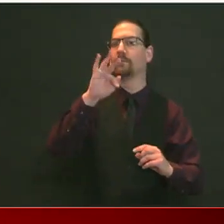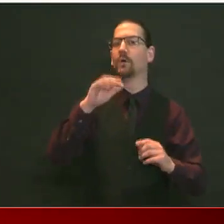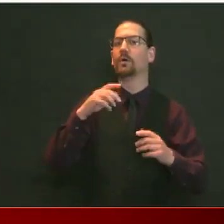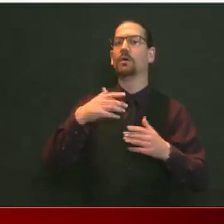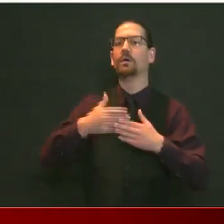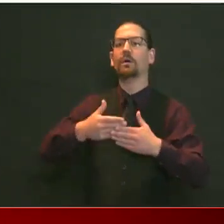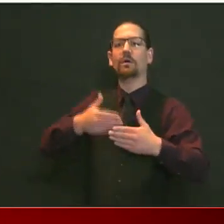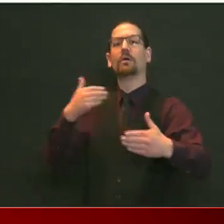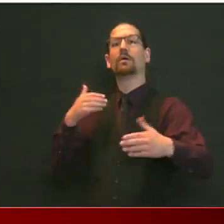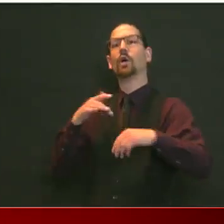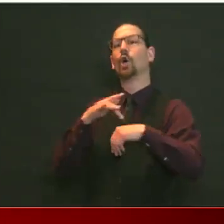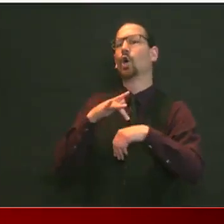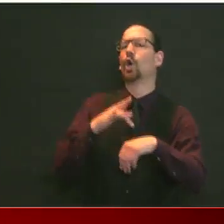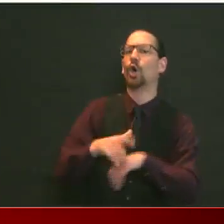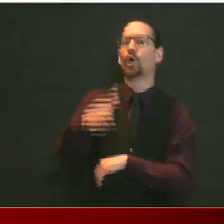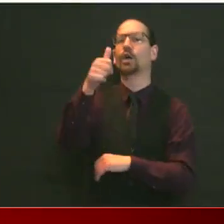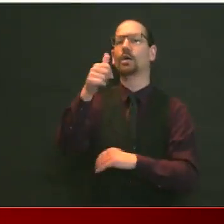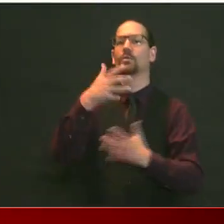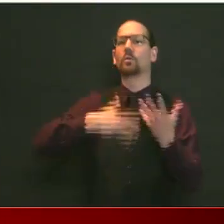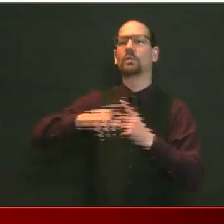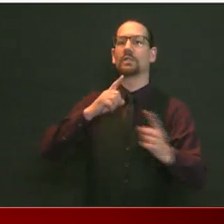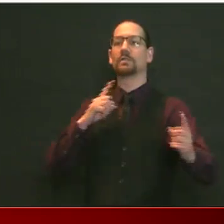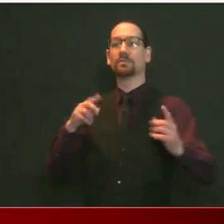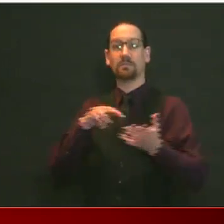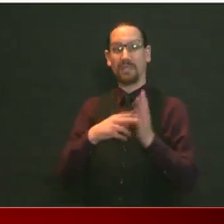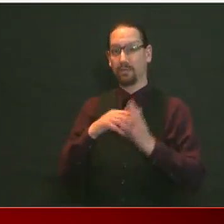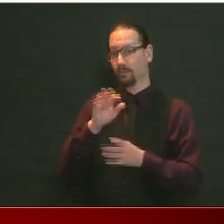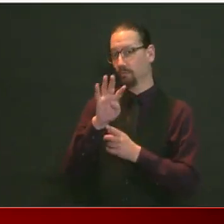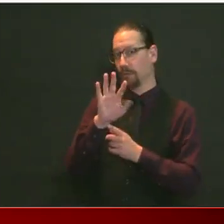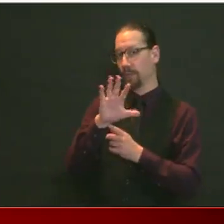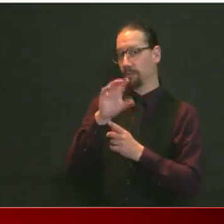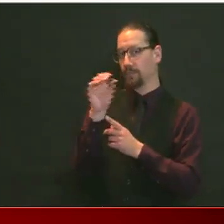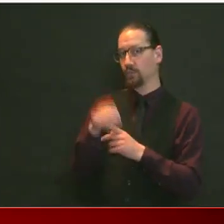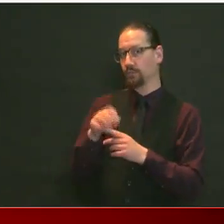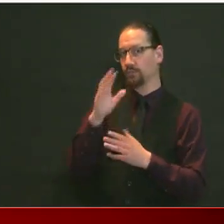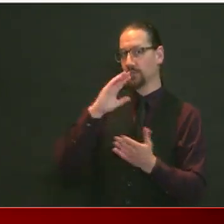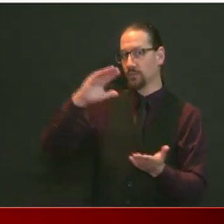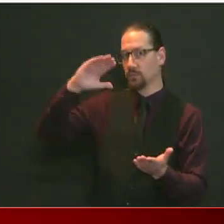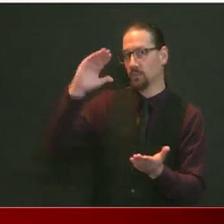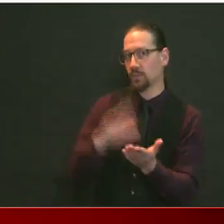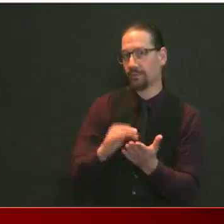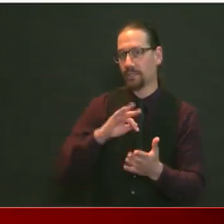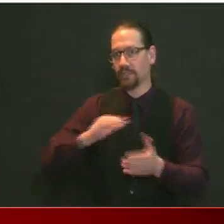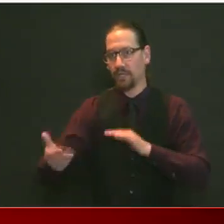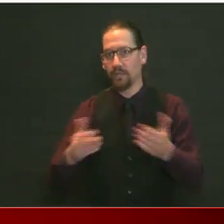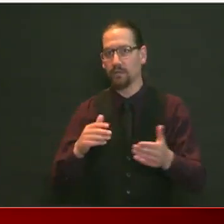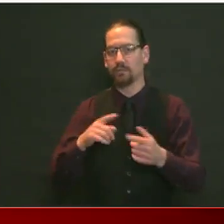NATIONALLY THAT THE STAY AT HOME TYPE OF SOCIAL DISTANCING IF HAD BEEN